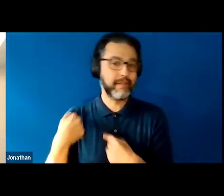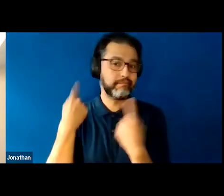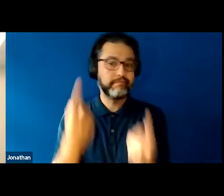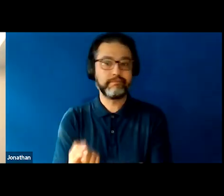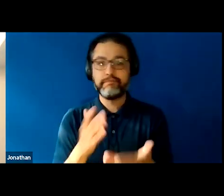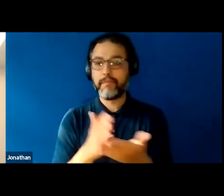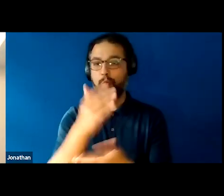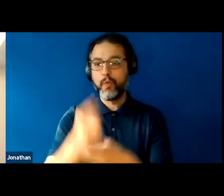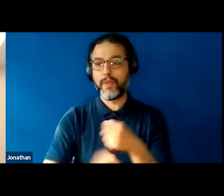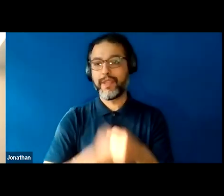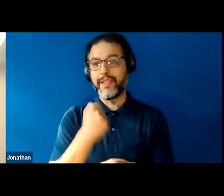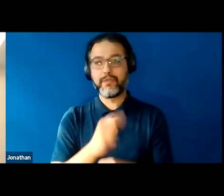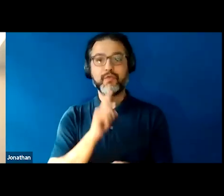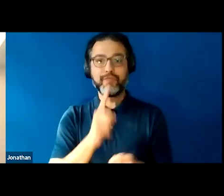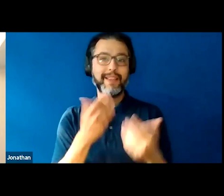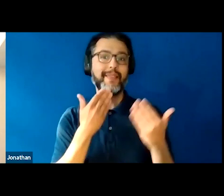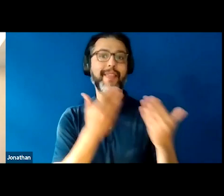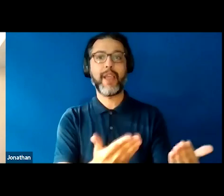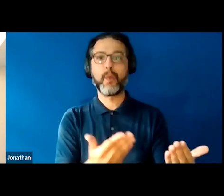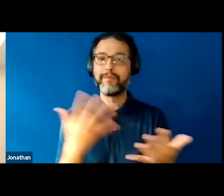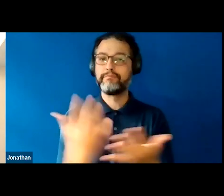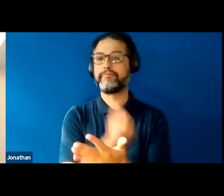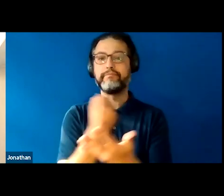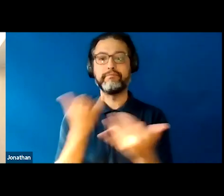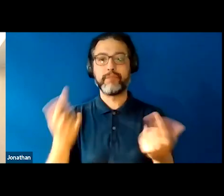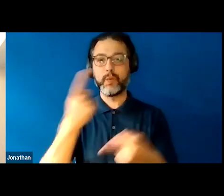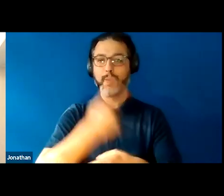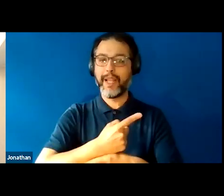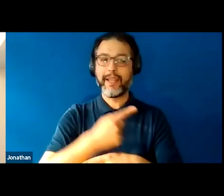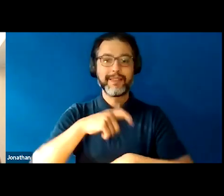So thank you, again, for letting us have this time together.